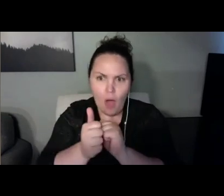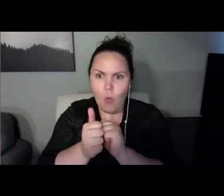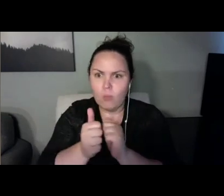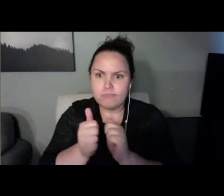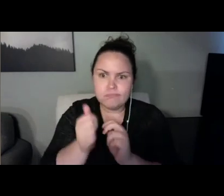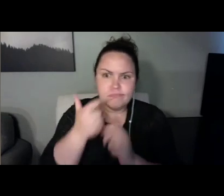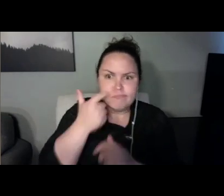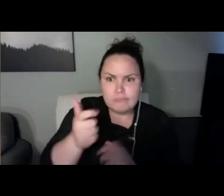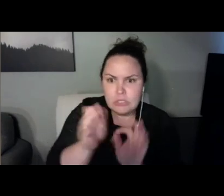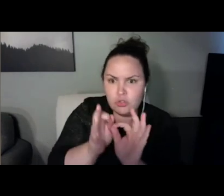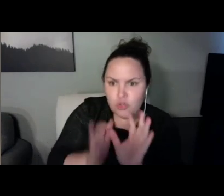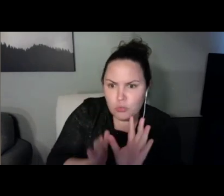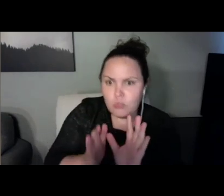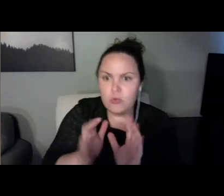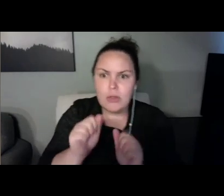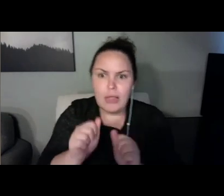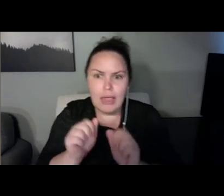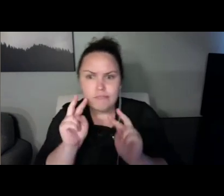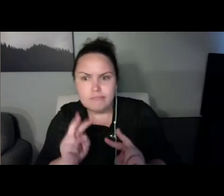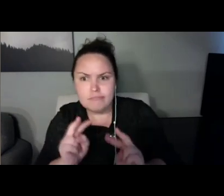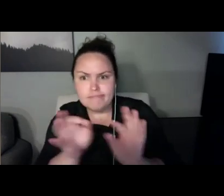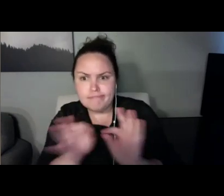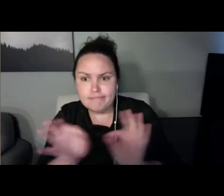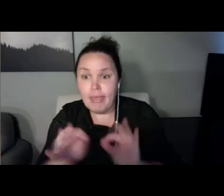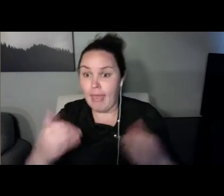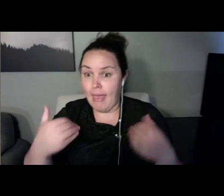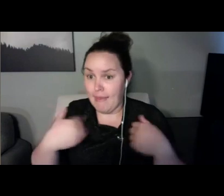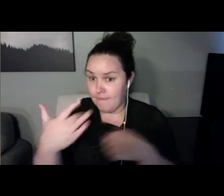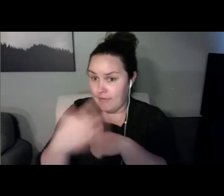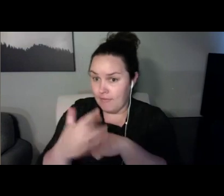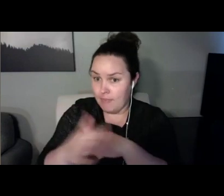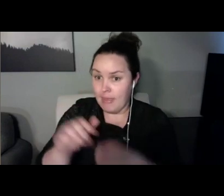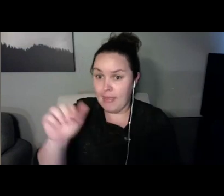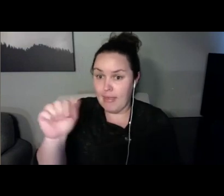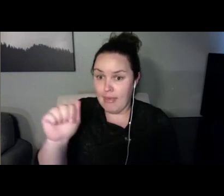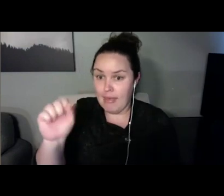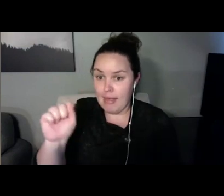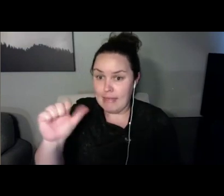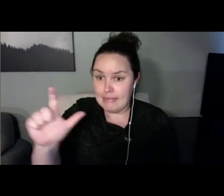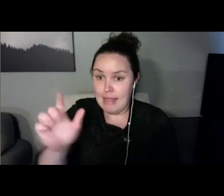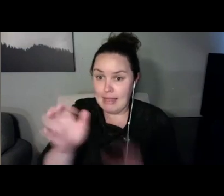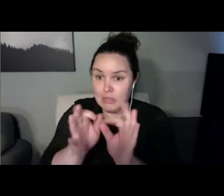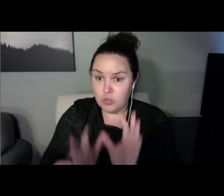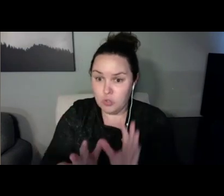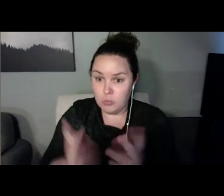We do have ASL interpretation available. You should be able to see the ASL